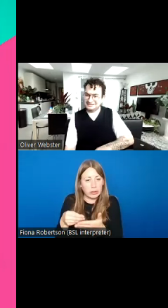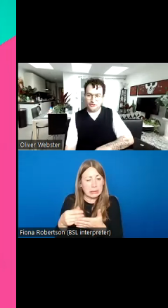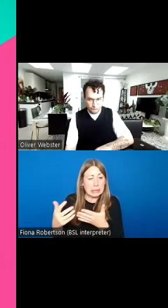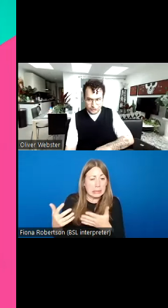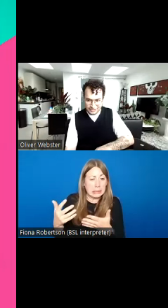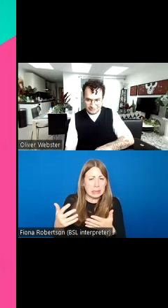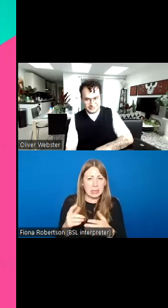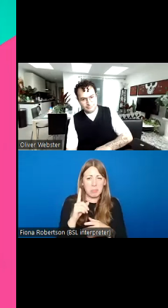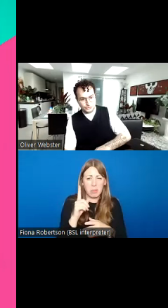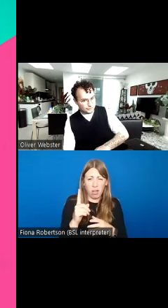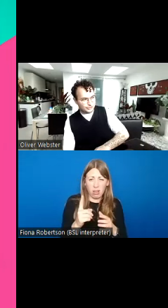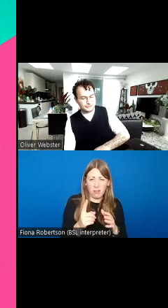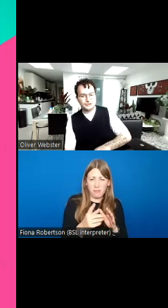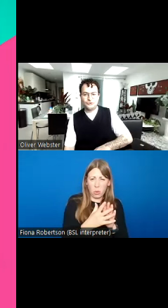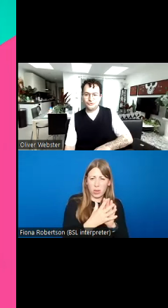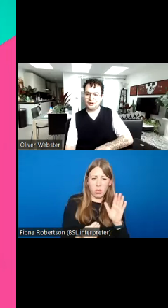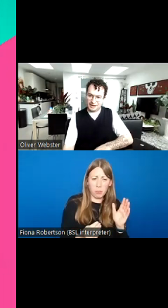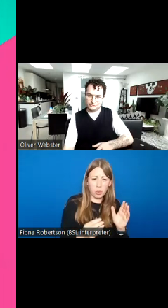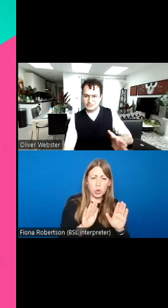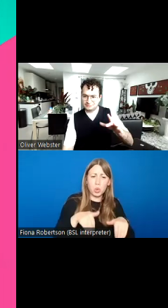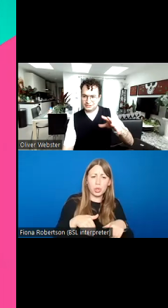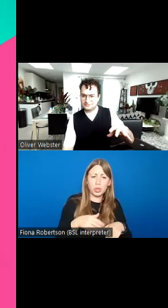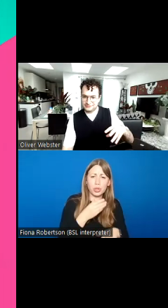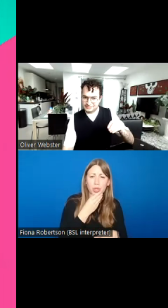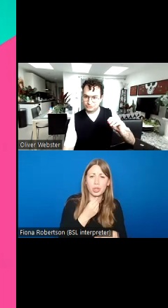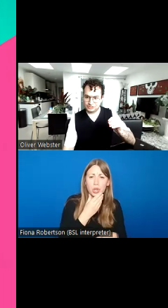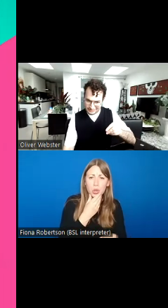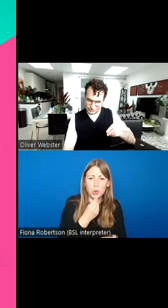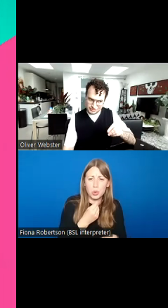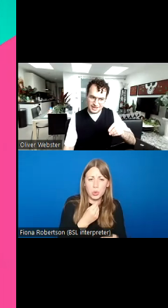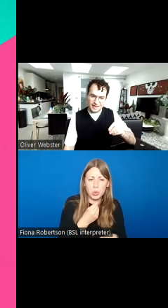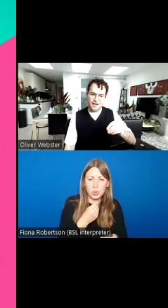that often cut out to capture audio or a camera that sometimes flickered or glitched.